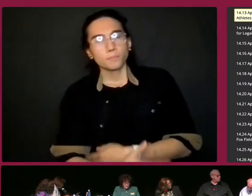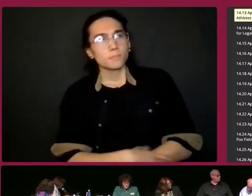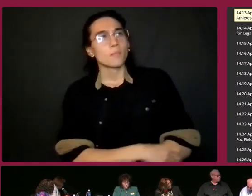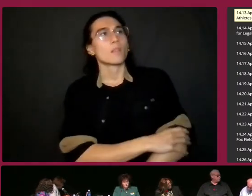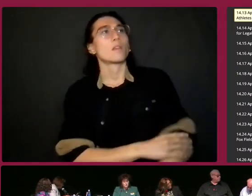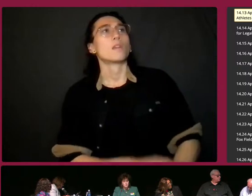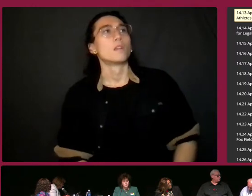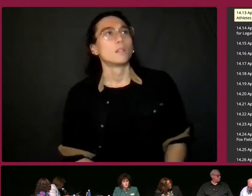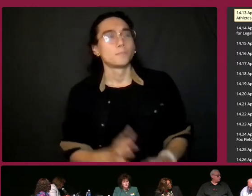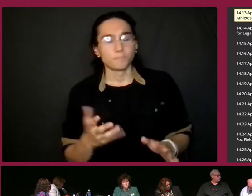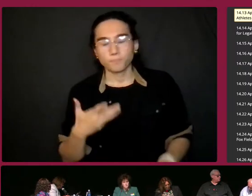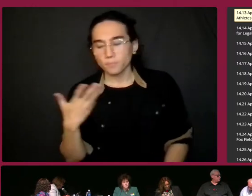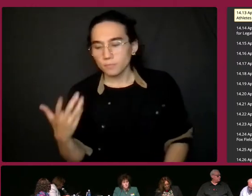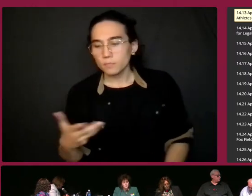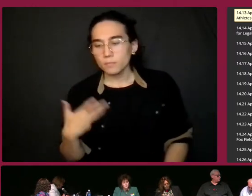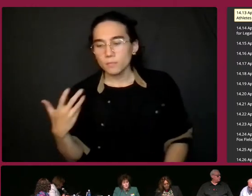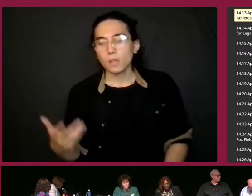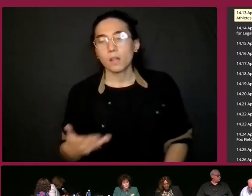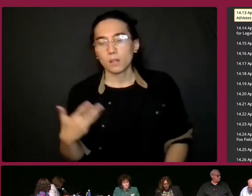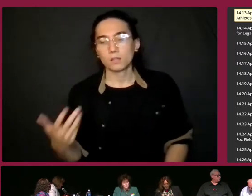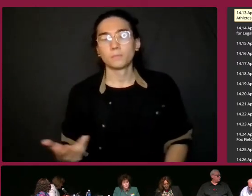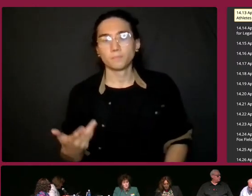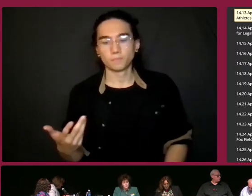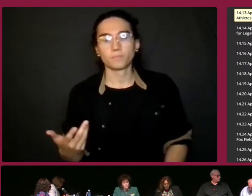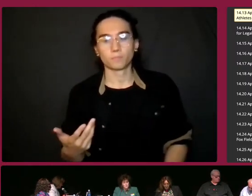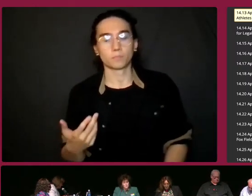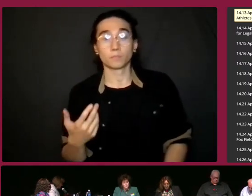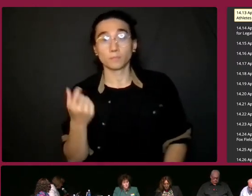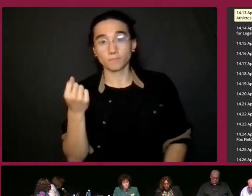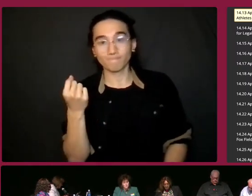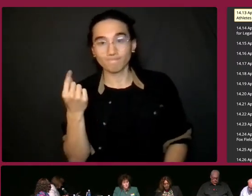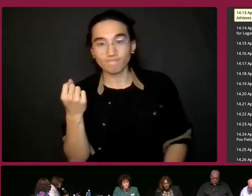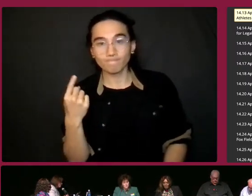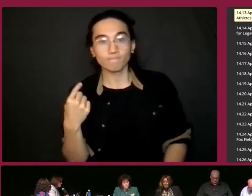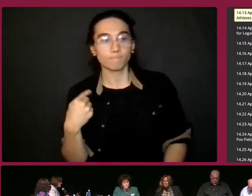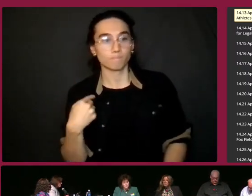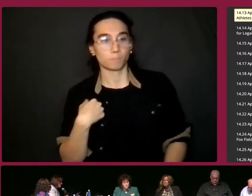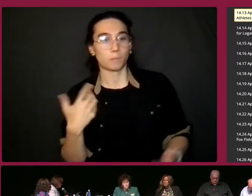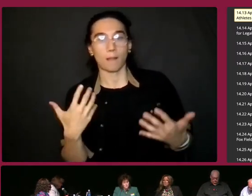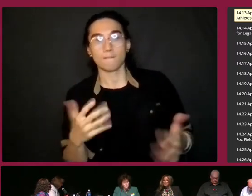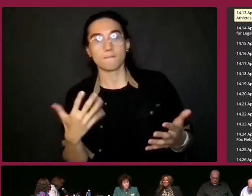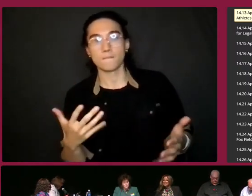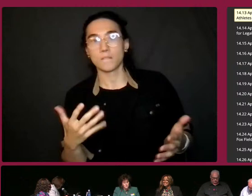I was formally a patient at AVOR's Medical Group, and they